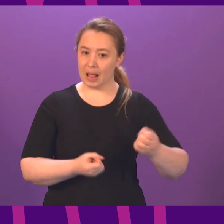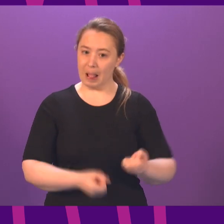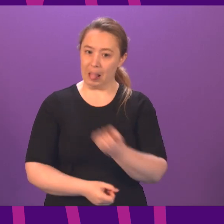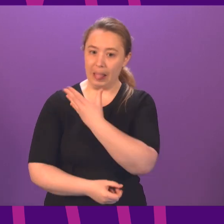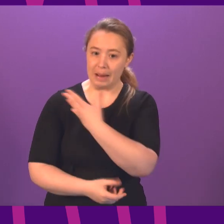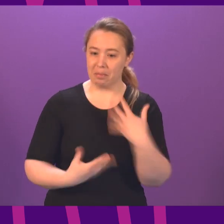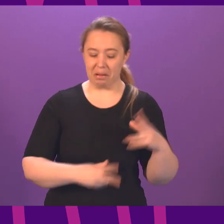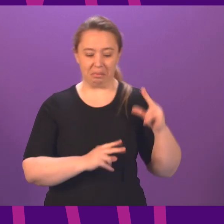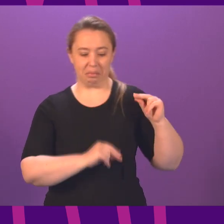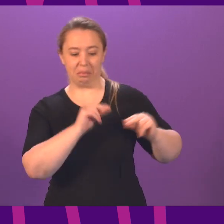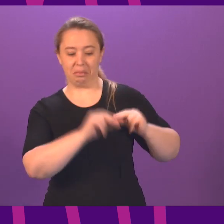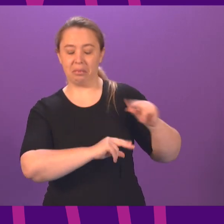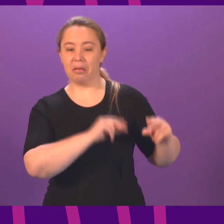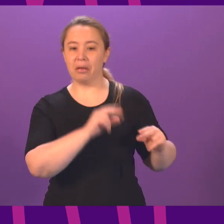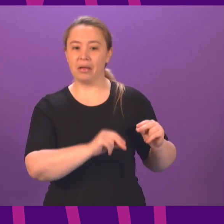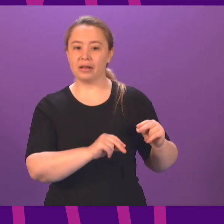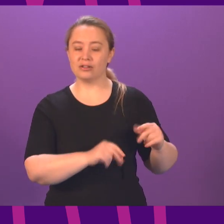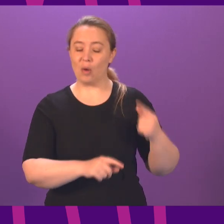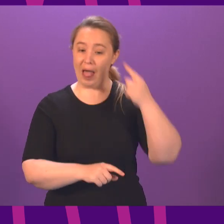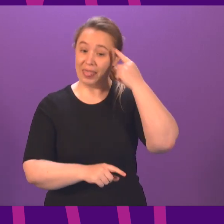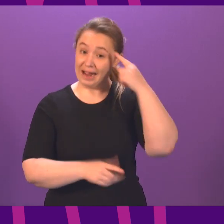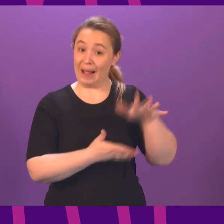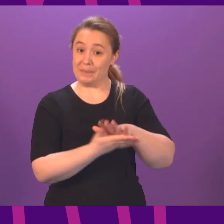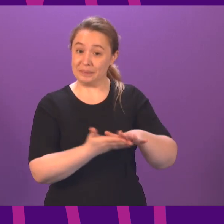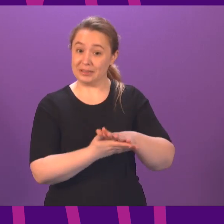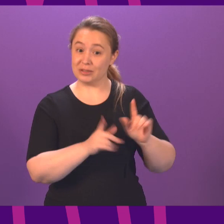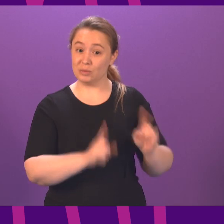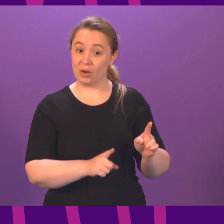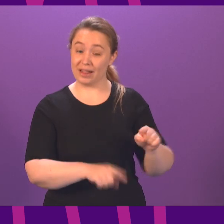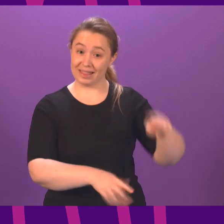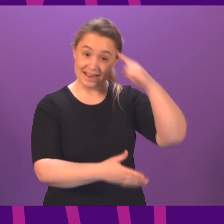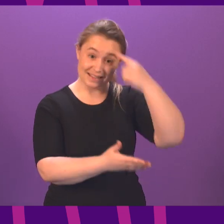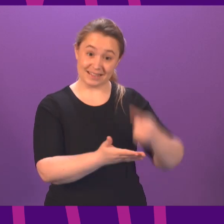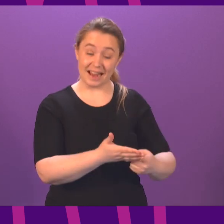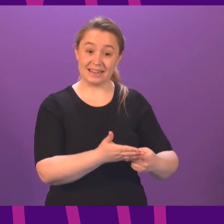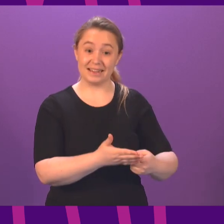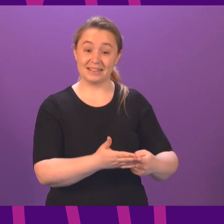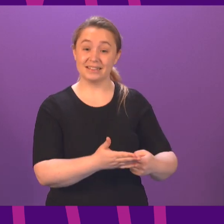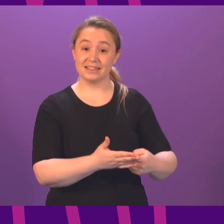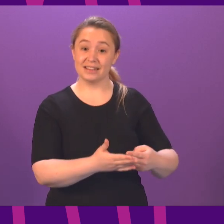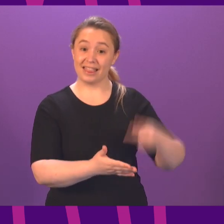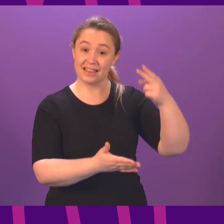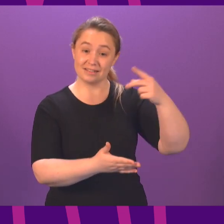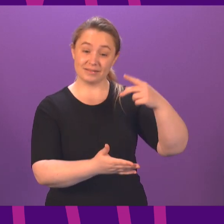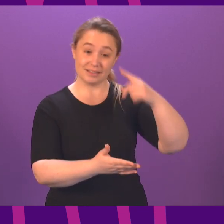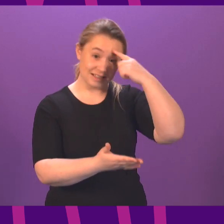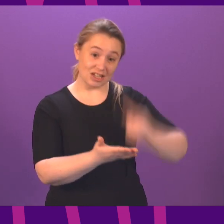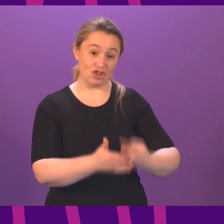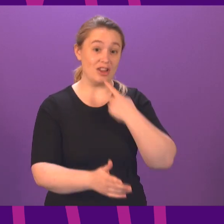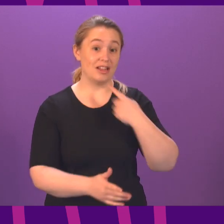I can only take that to mean that they found their decision as inexplicable as we did.